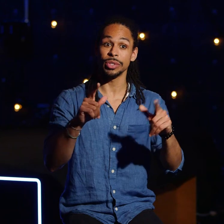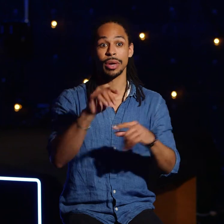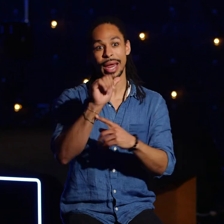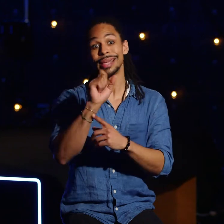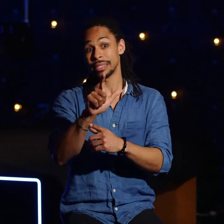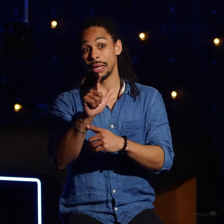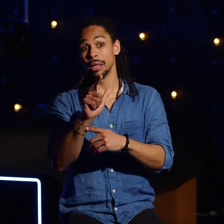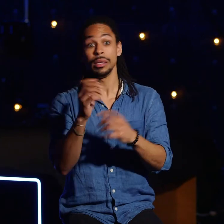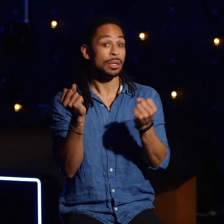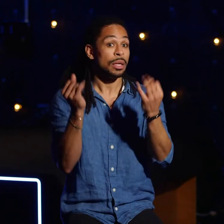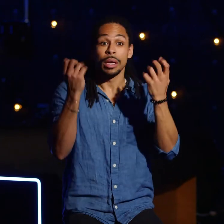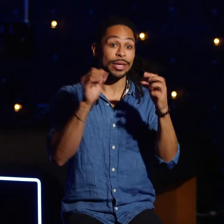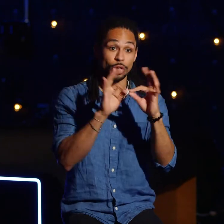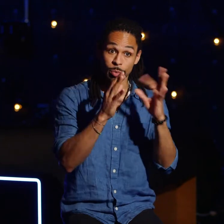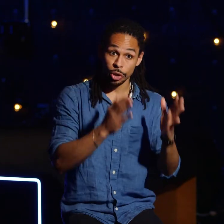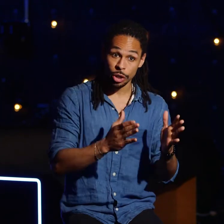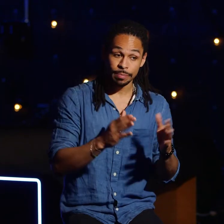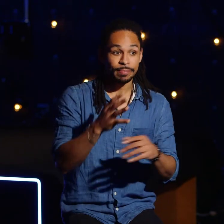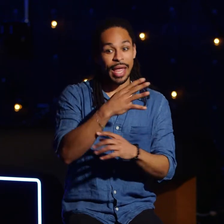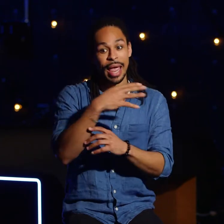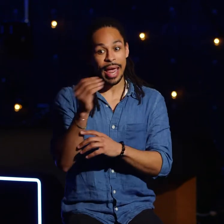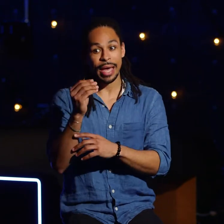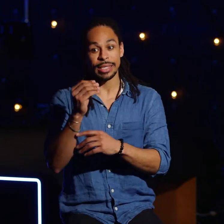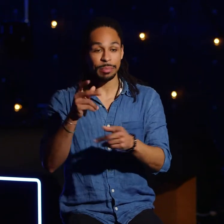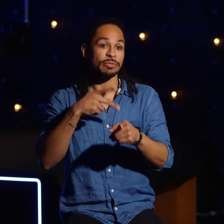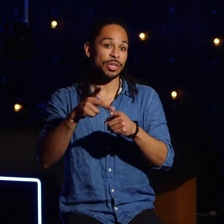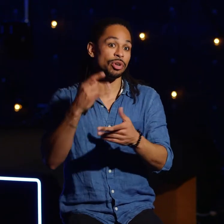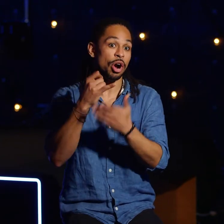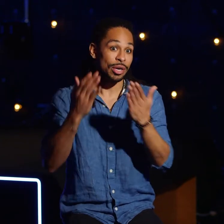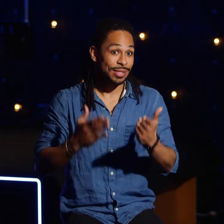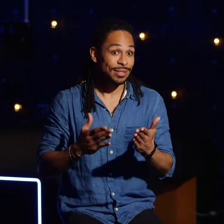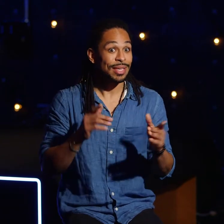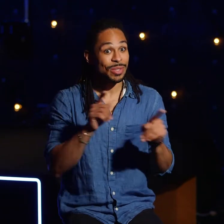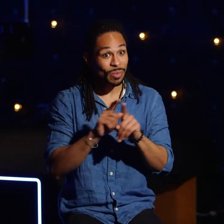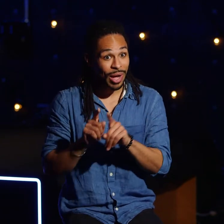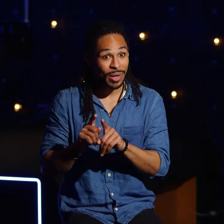or ASL, interpreter and a professional artist as well.